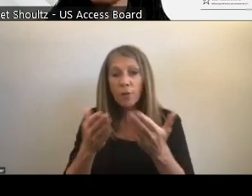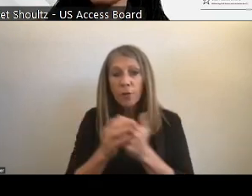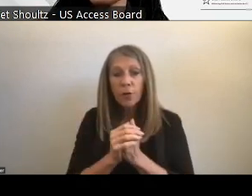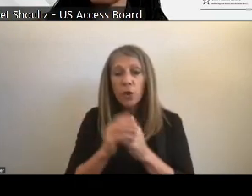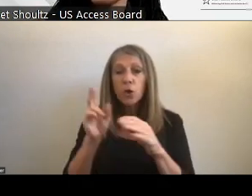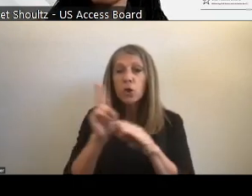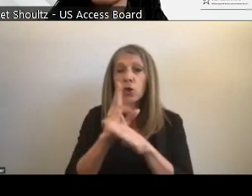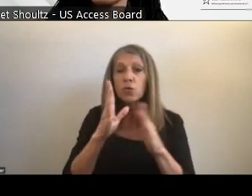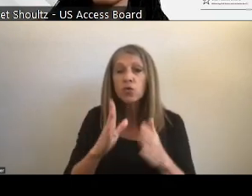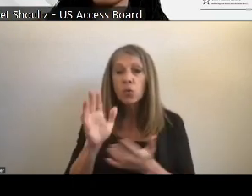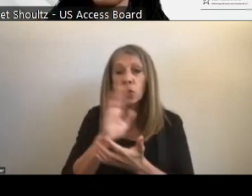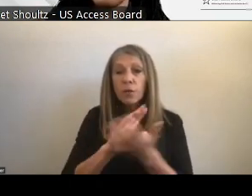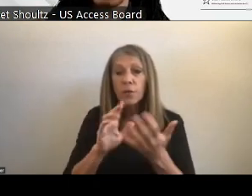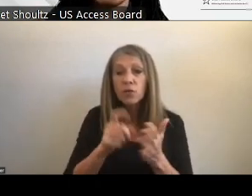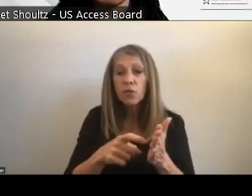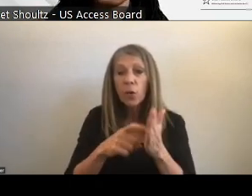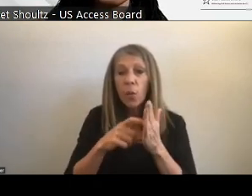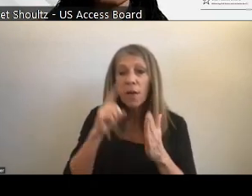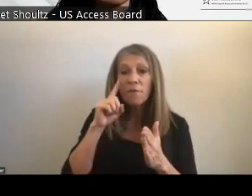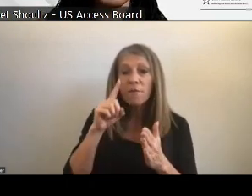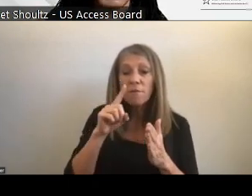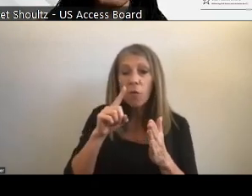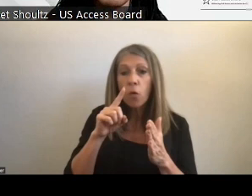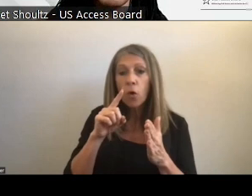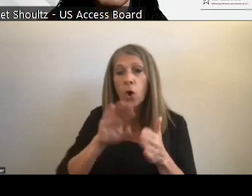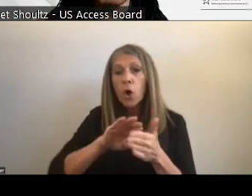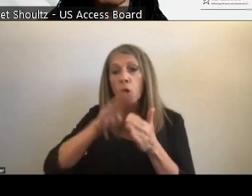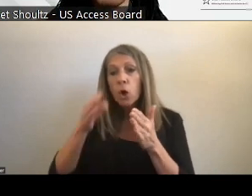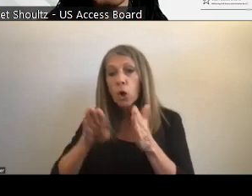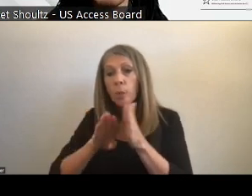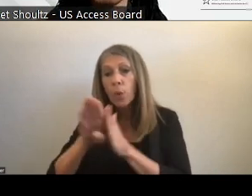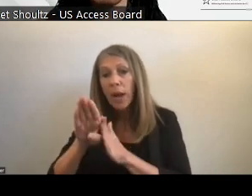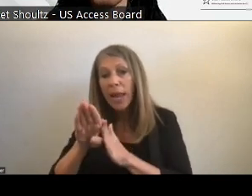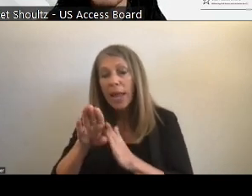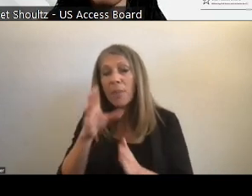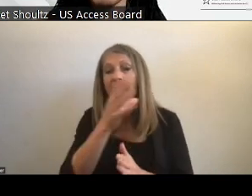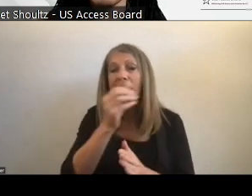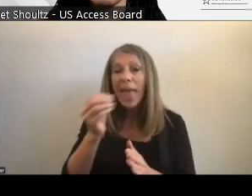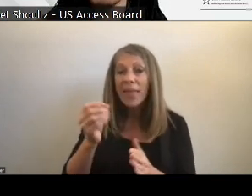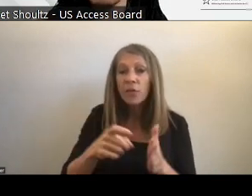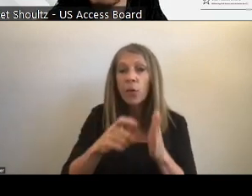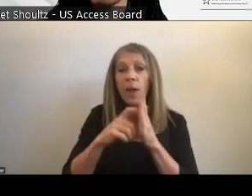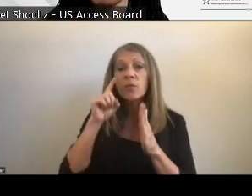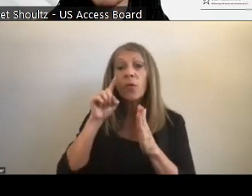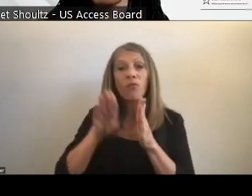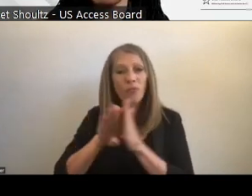users were confusing the requirements for curb ramp and the requirements for ramps. In the final